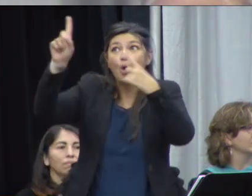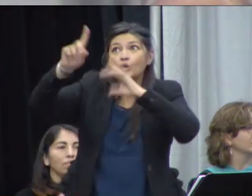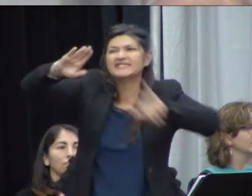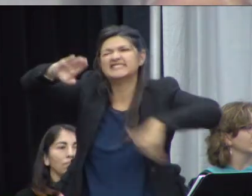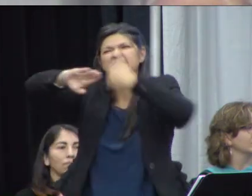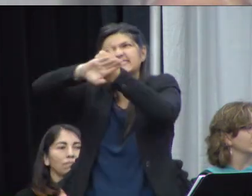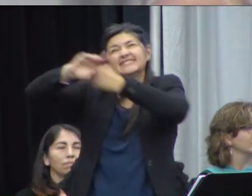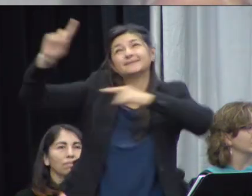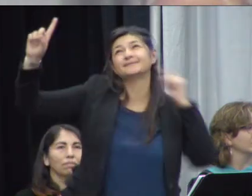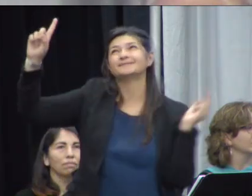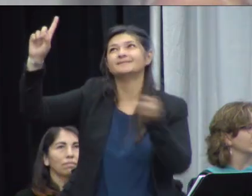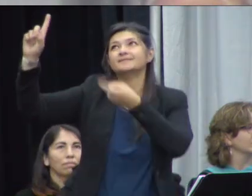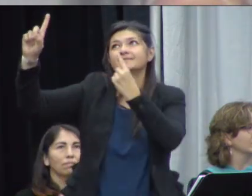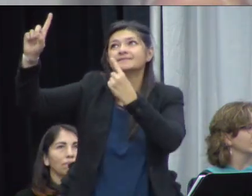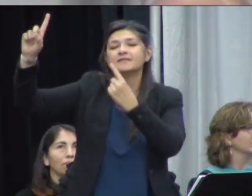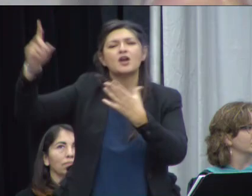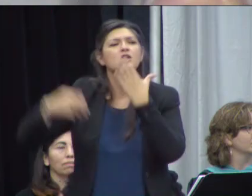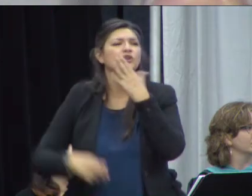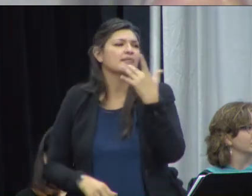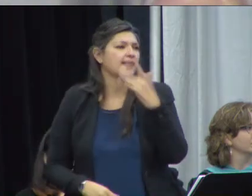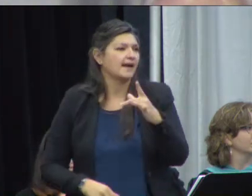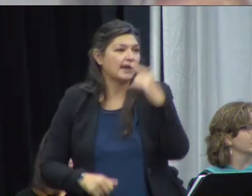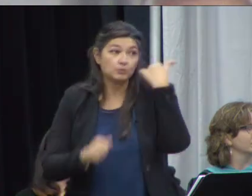if you can be anything, be kind.